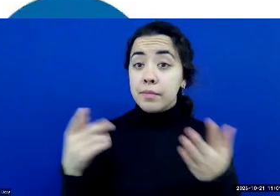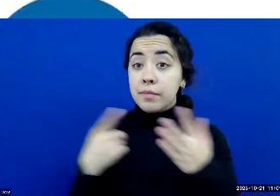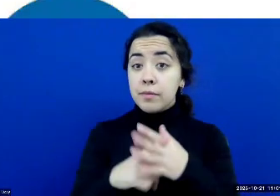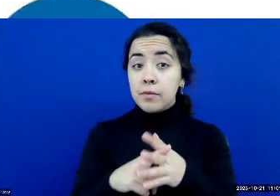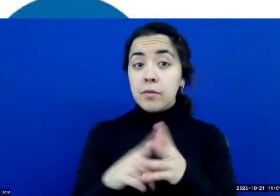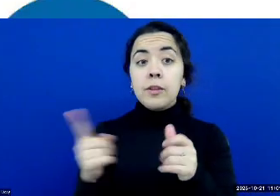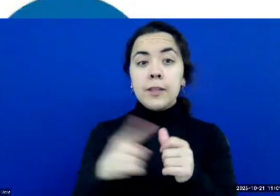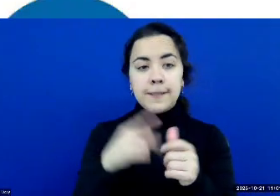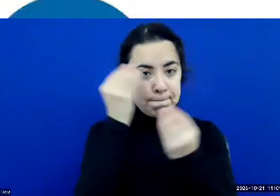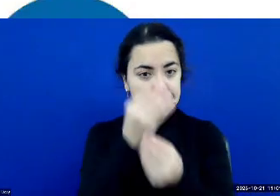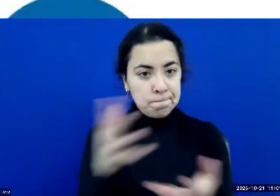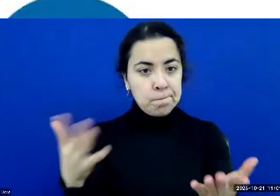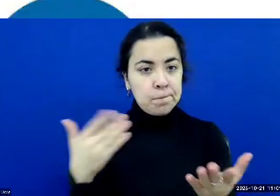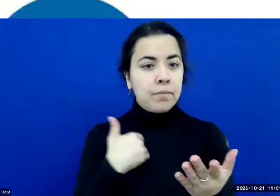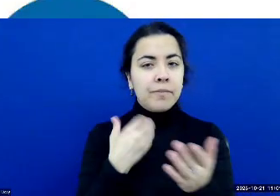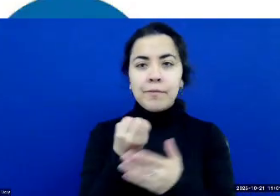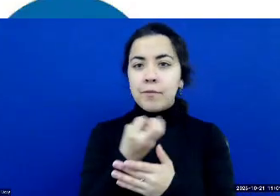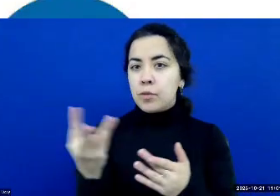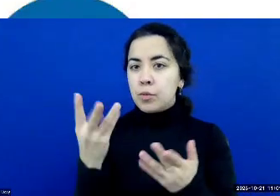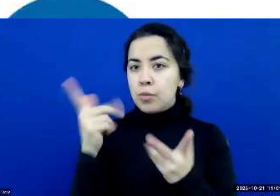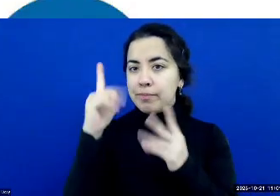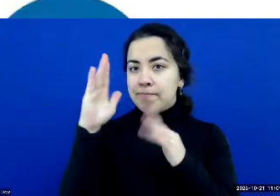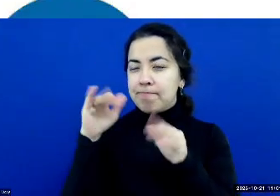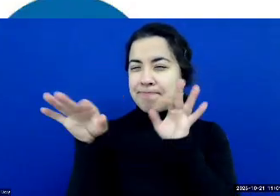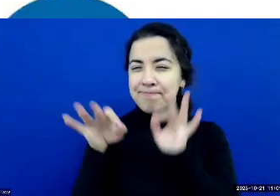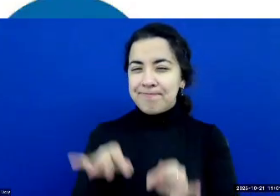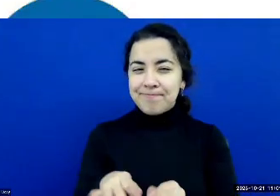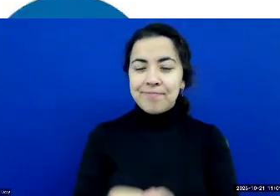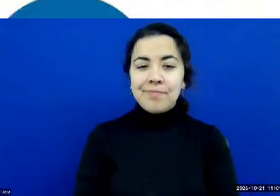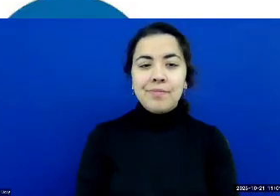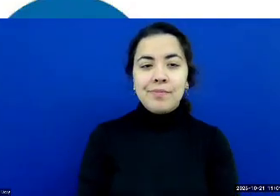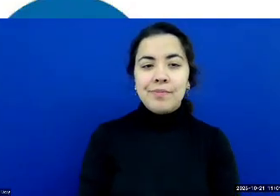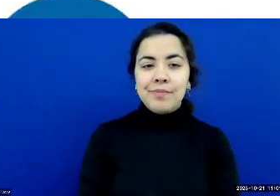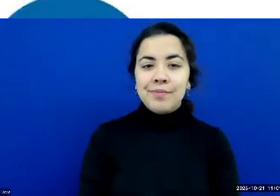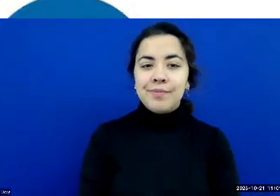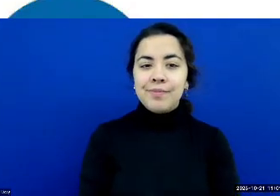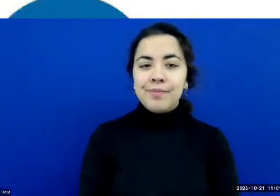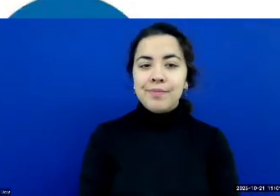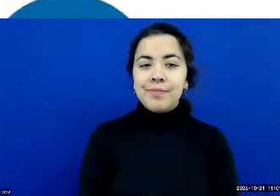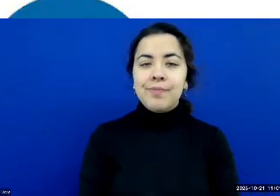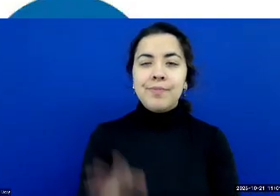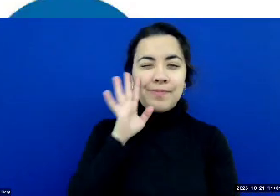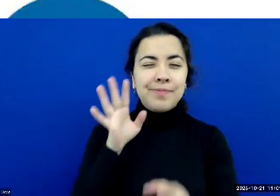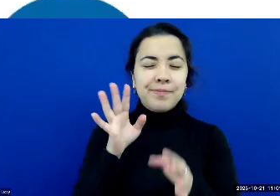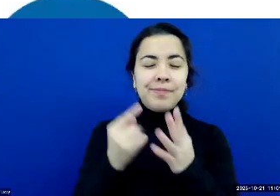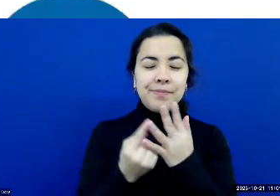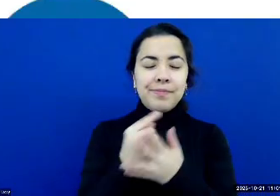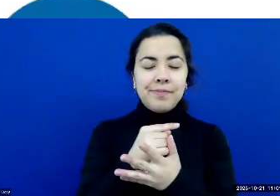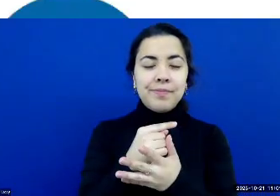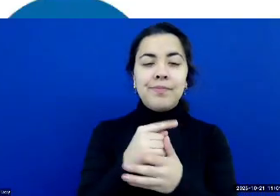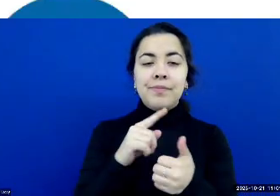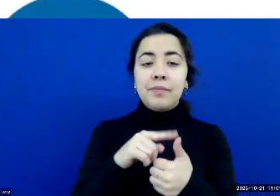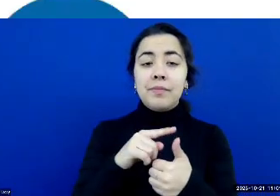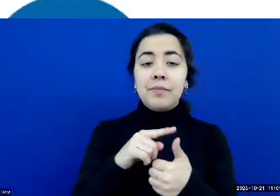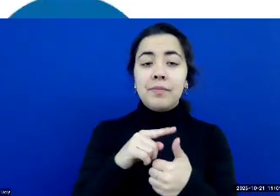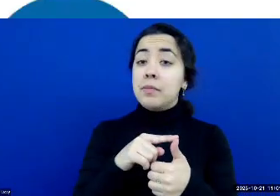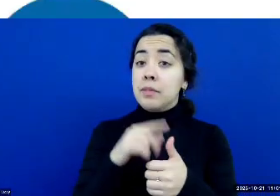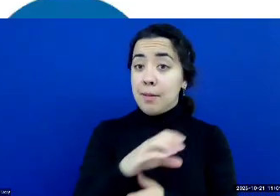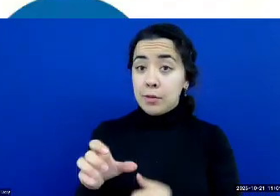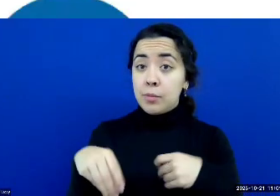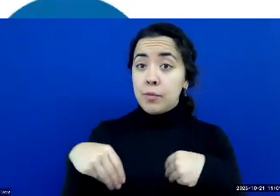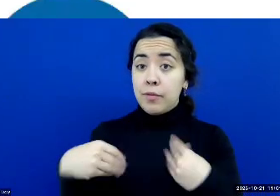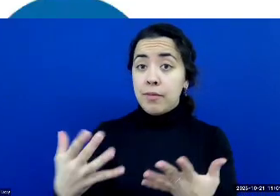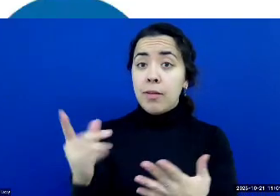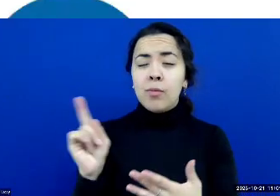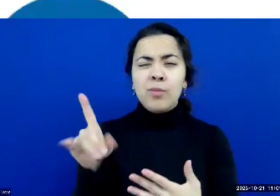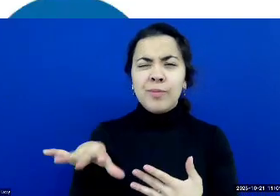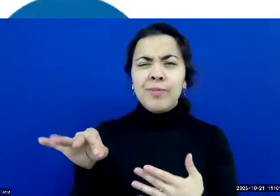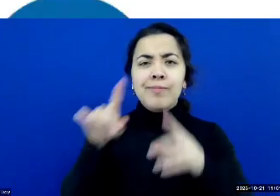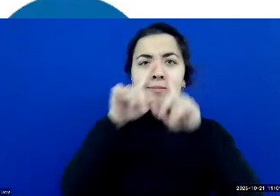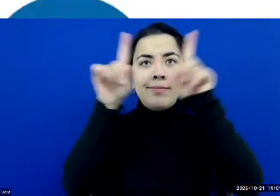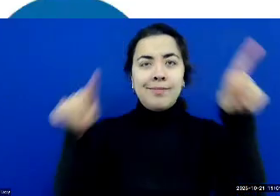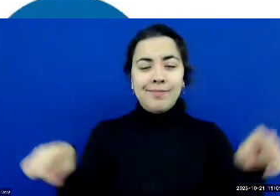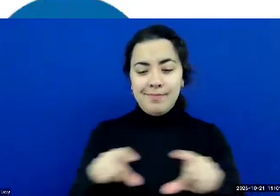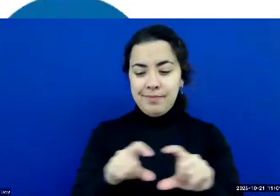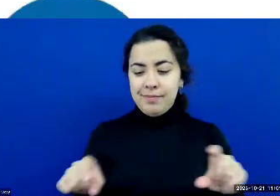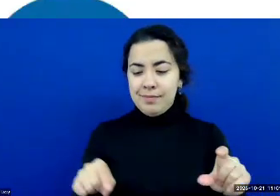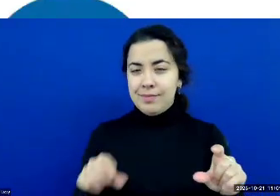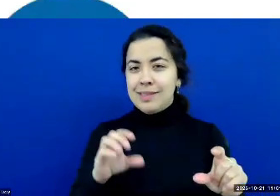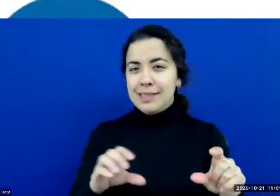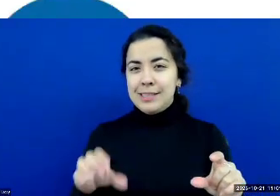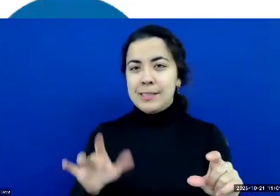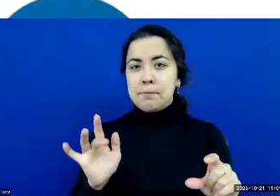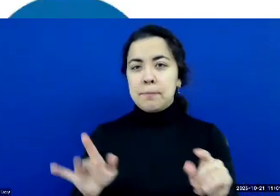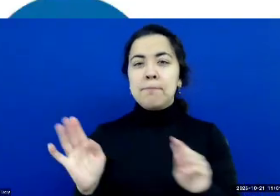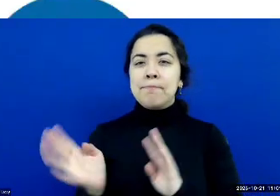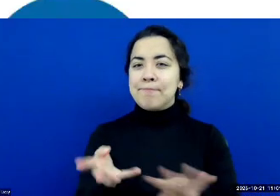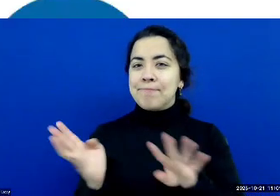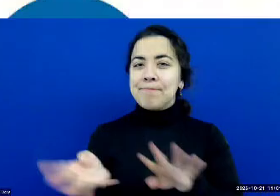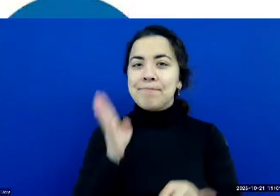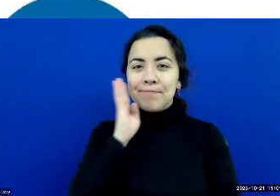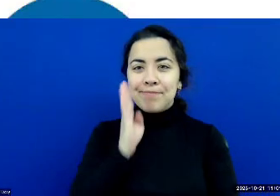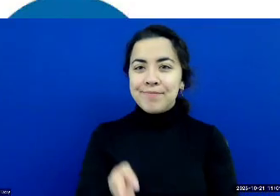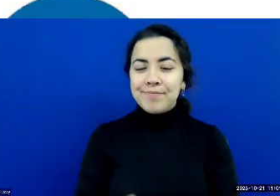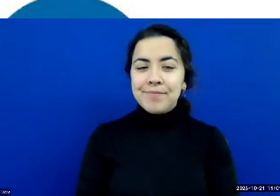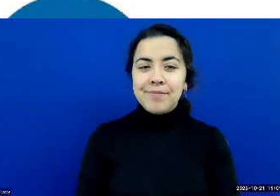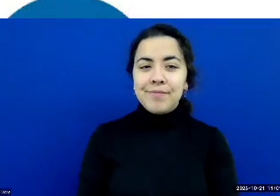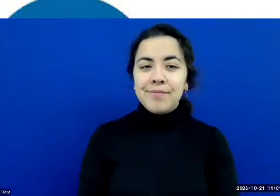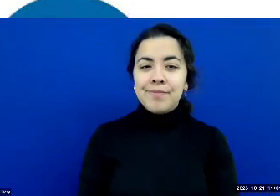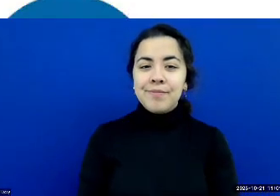Rachel Paul, IAAP: Before we get started, we do have a few housekeeping items to go over. We do have closed captioning provided. You can select the closed captioning icon at the bottom of your Zoom screen.